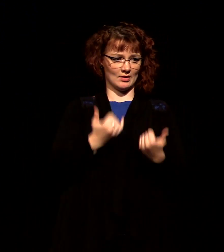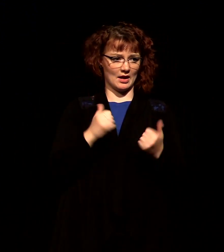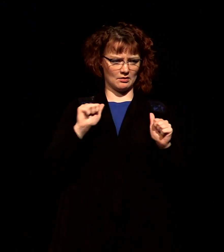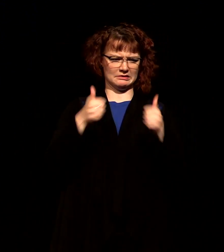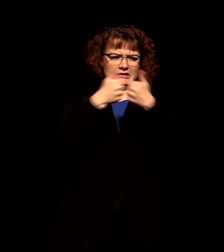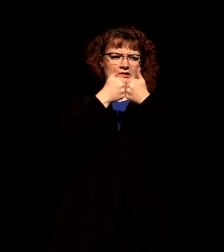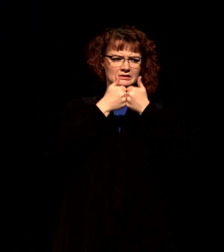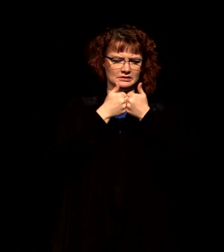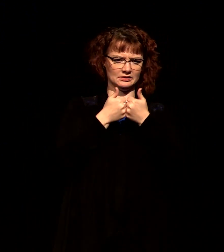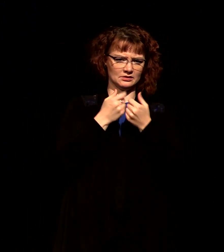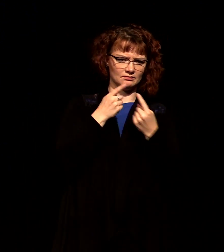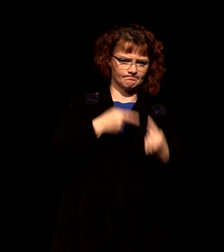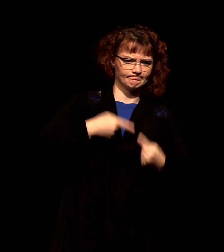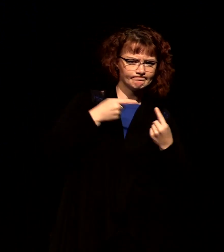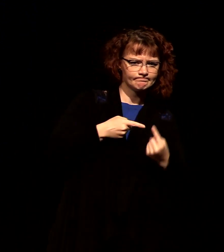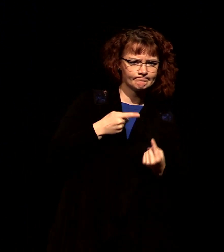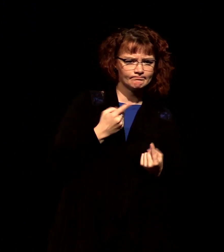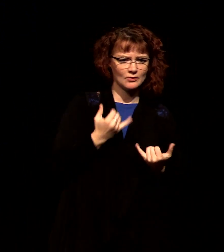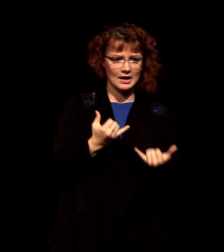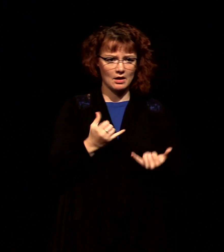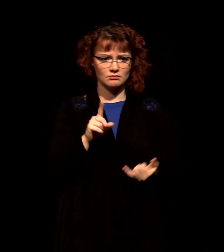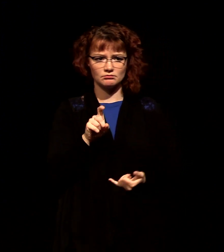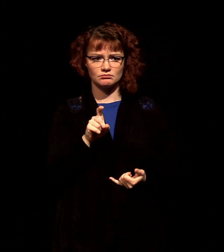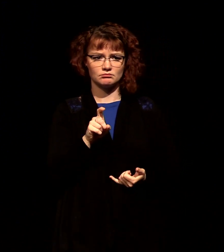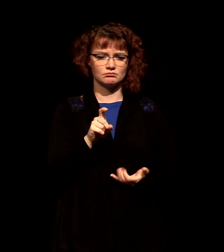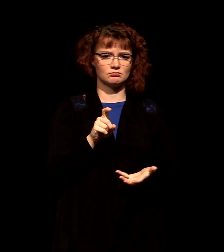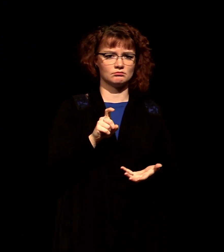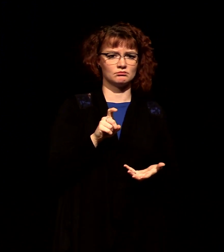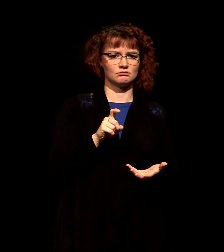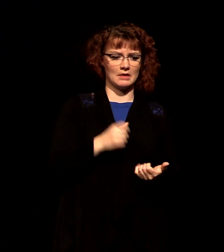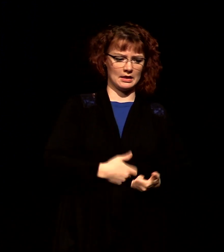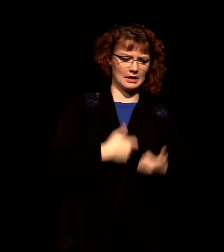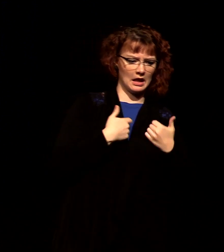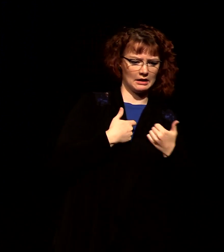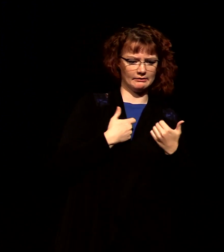come upon you? Life has dealt a blow, and you have no idea how